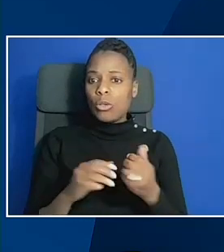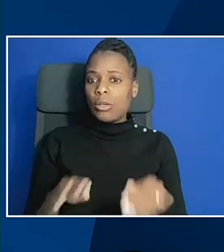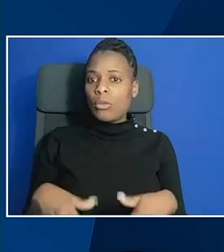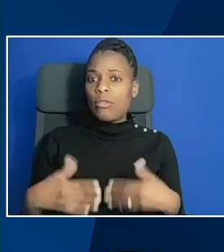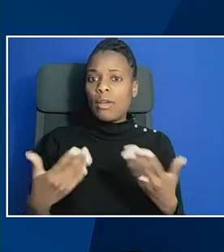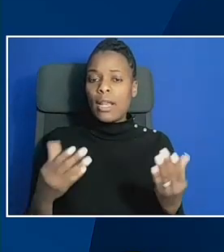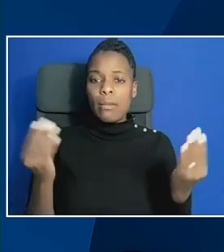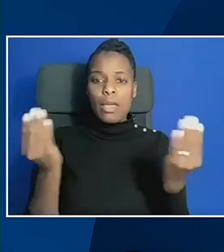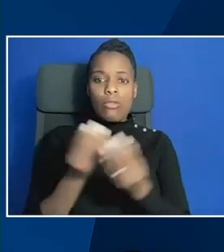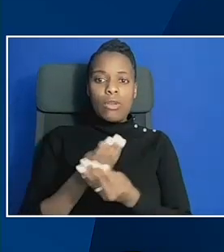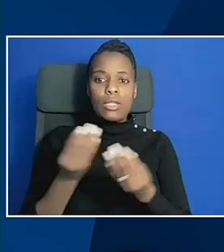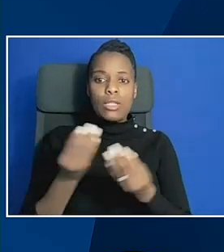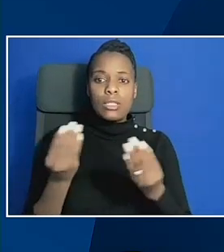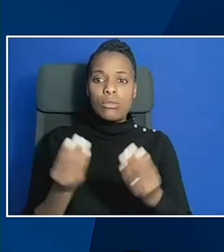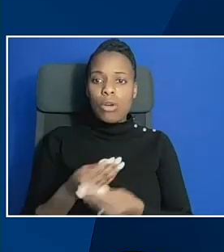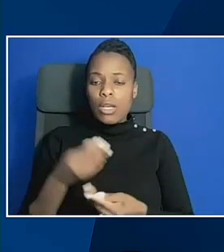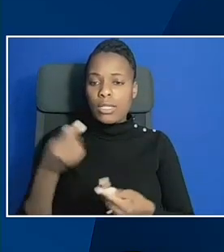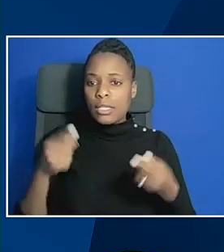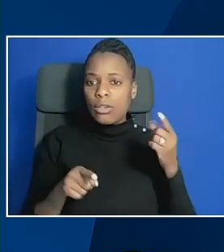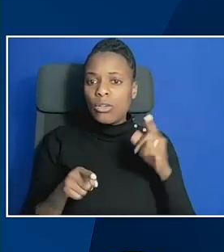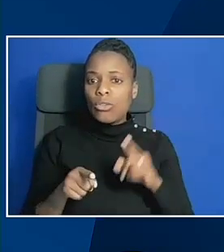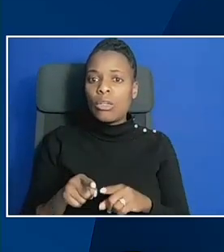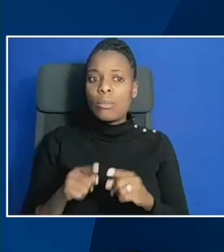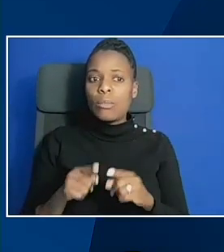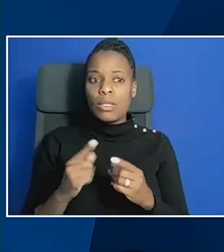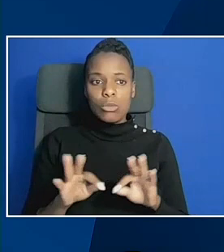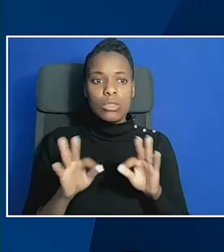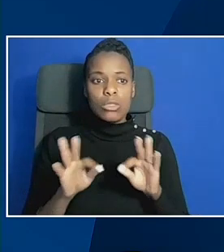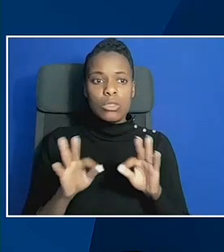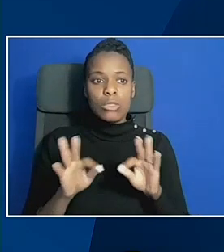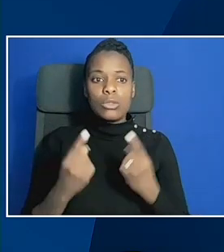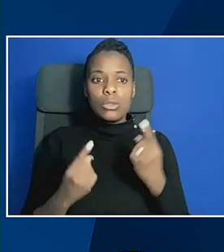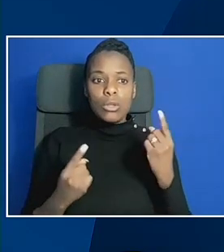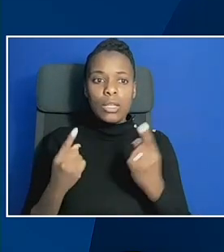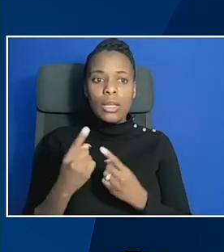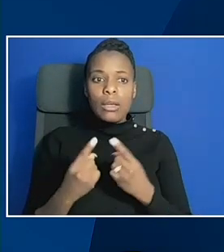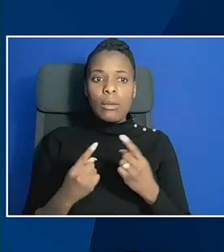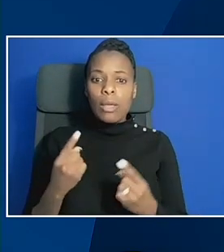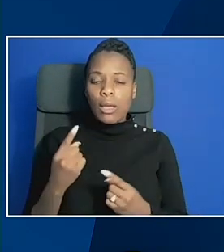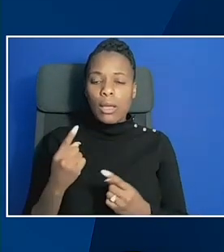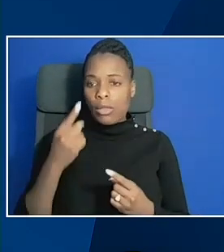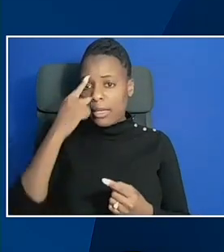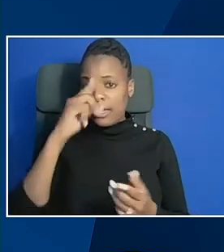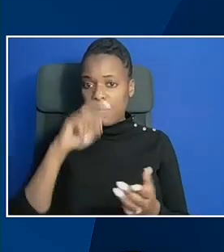So I think we should try and think about the intended and also- of the intended